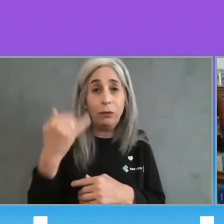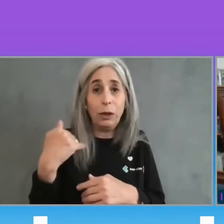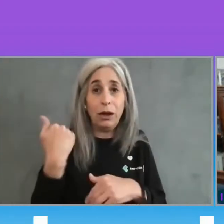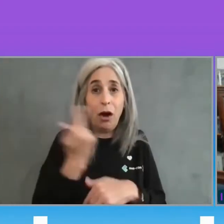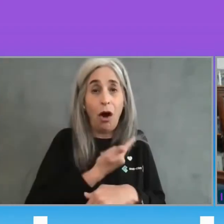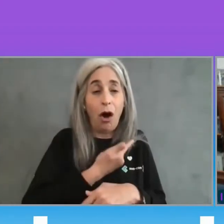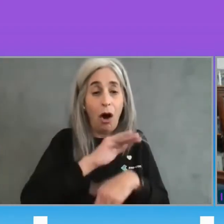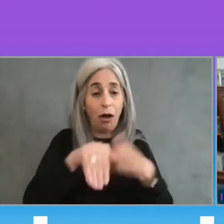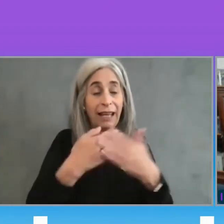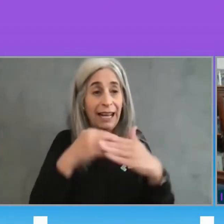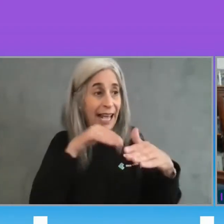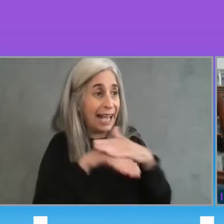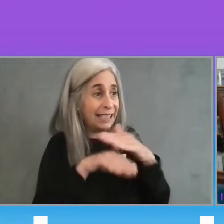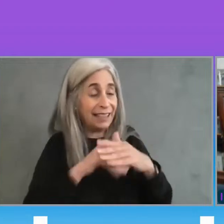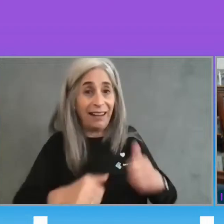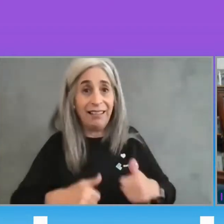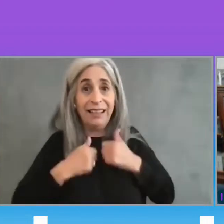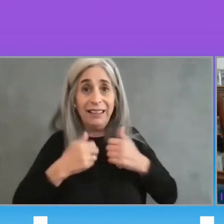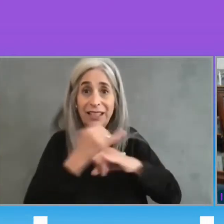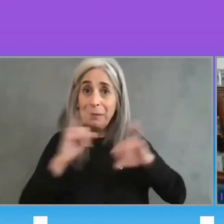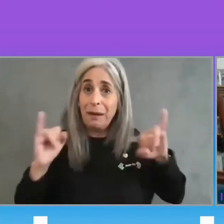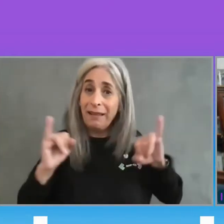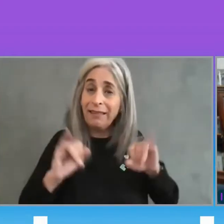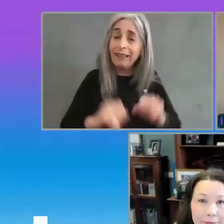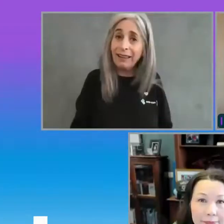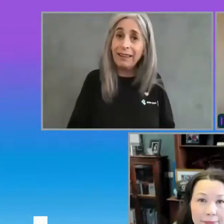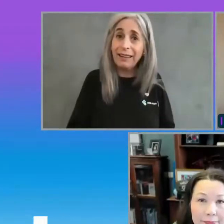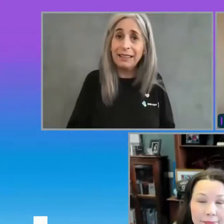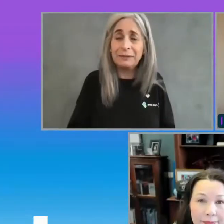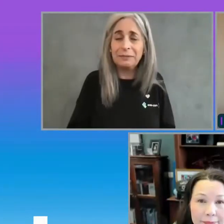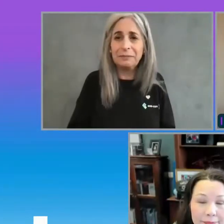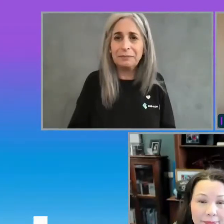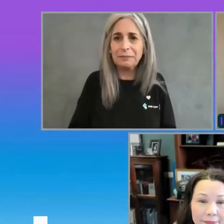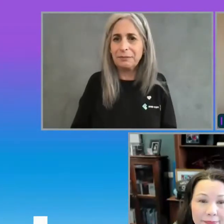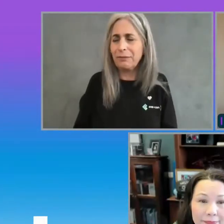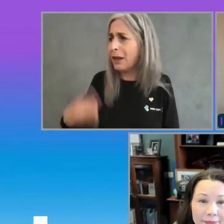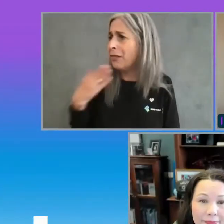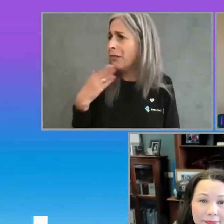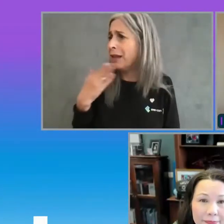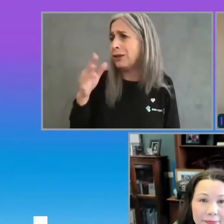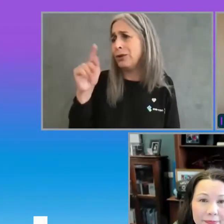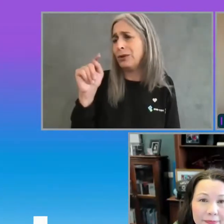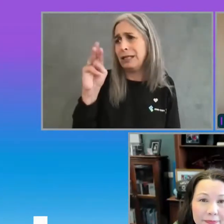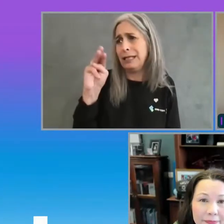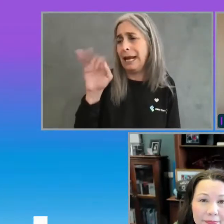off when we all can access and live our lives independently.